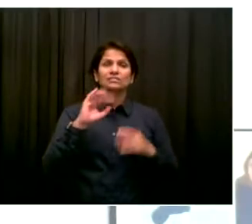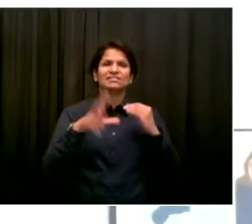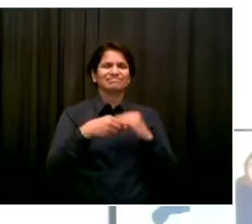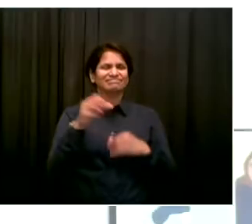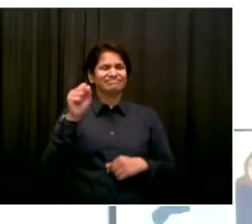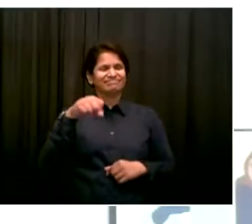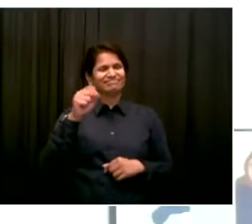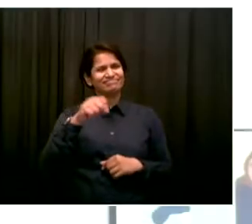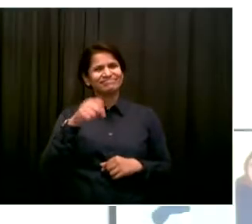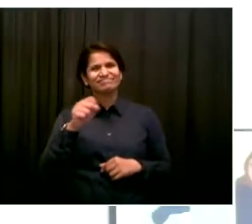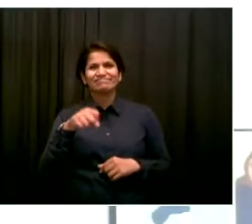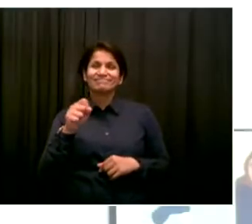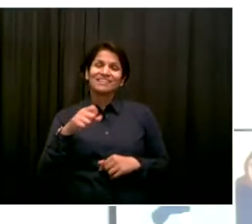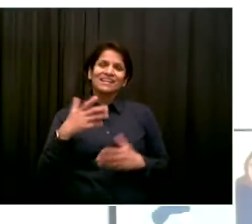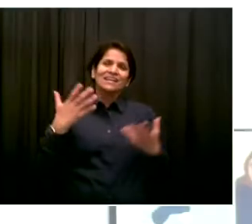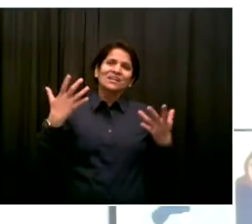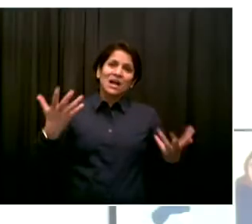SHOT LATER ON. DR. CHOKSHI YOU